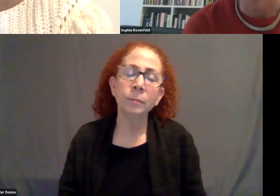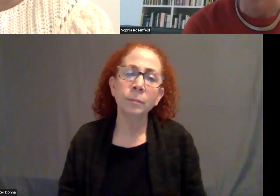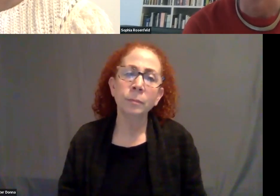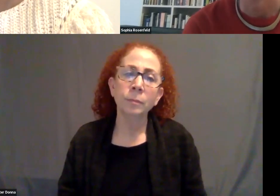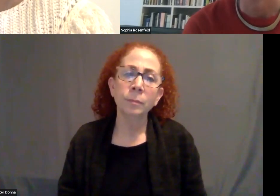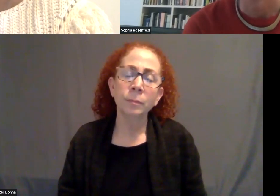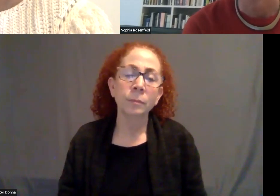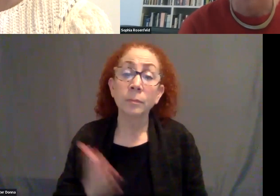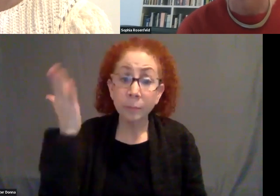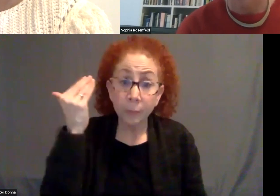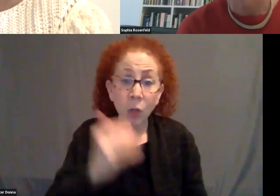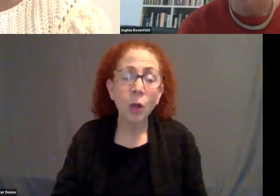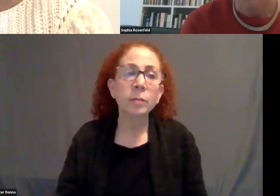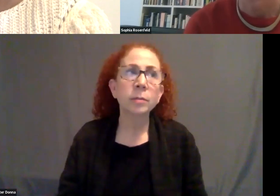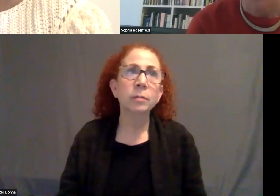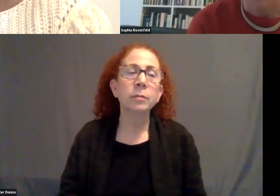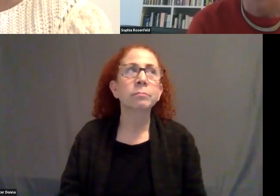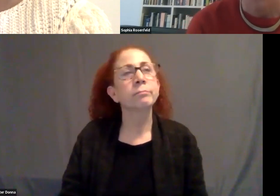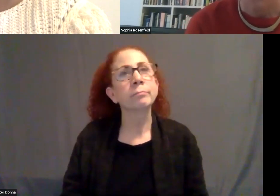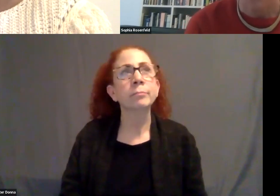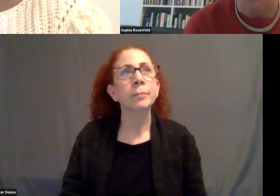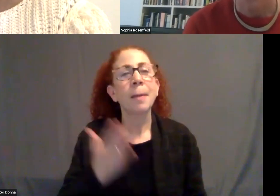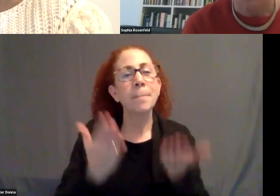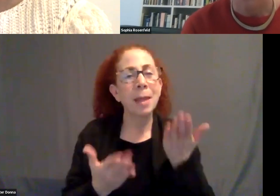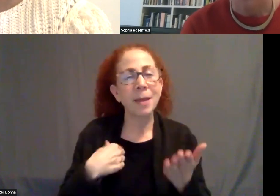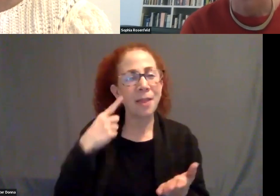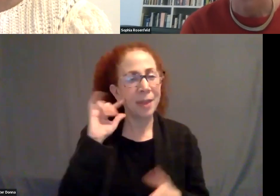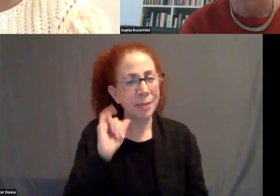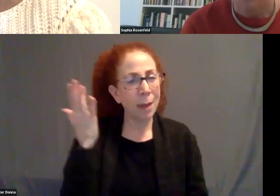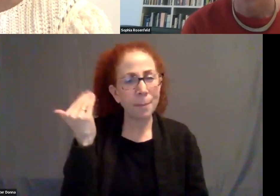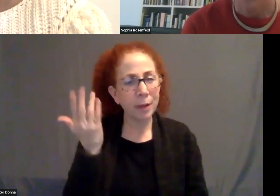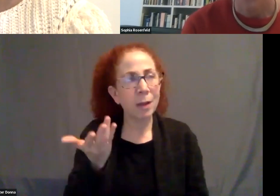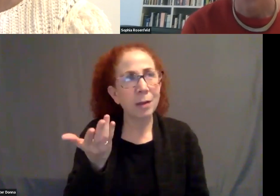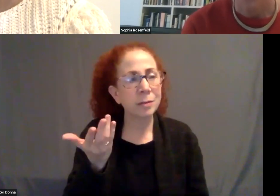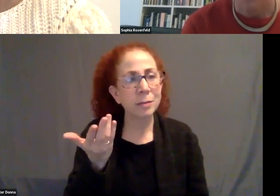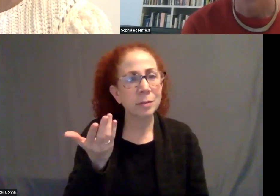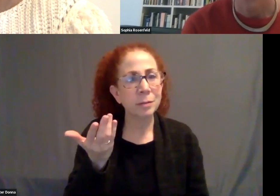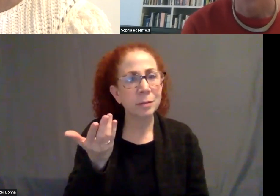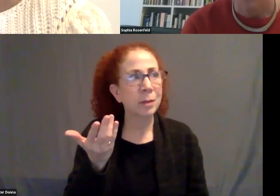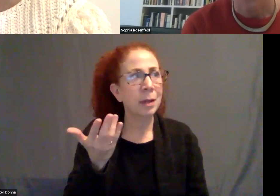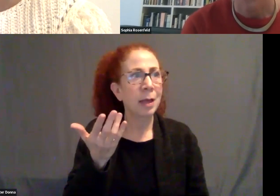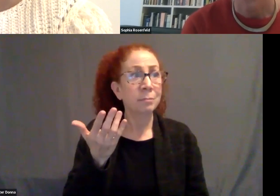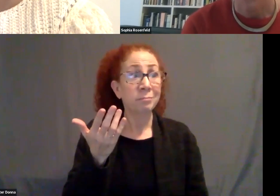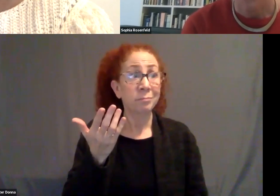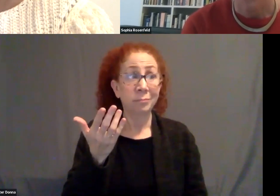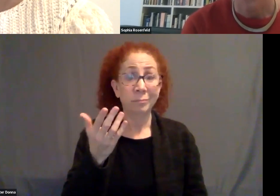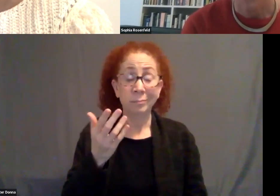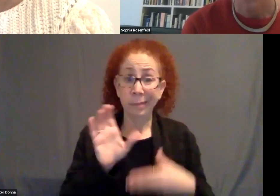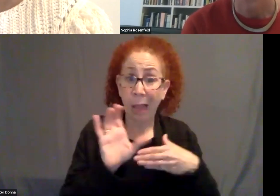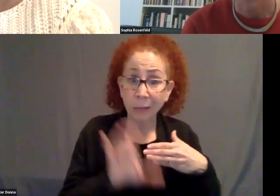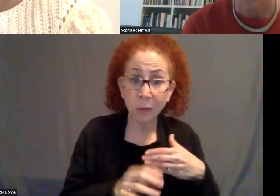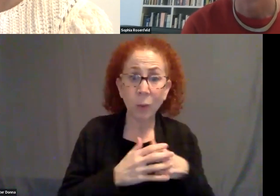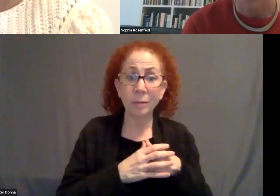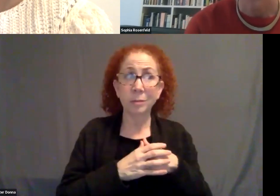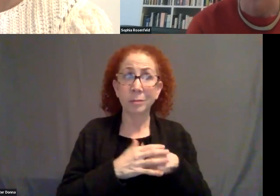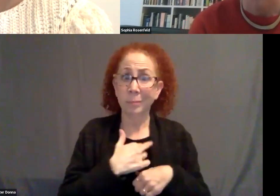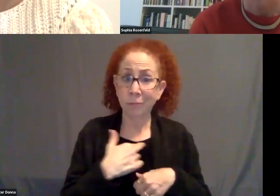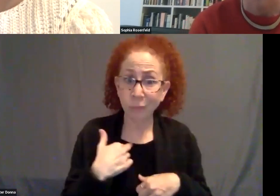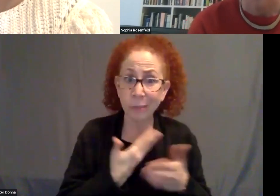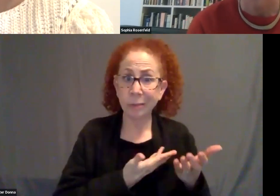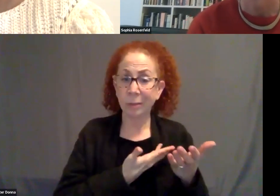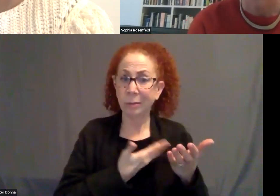Just because, maybe I think that because the stakes